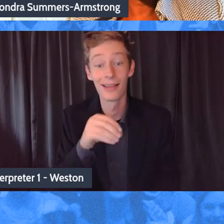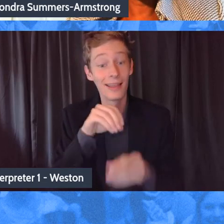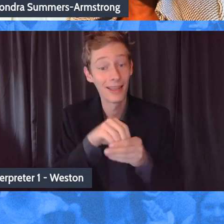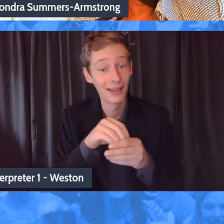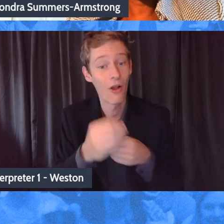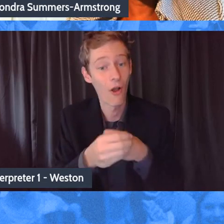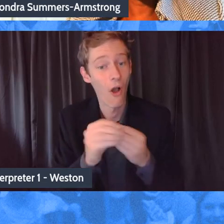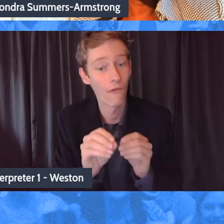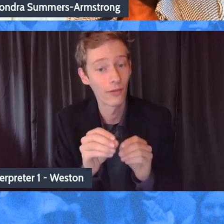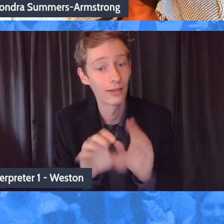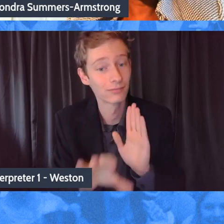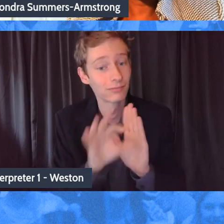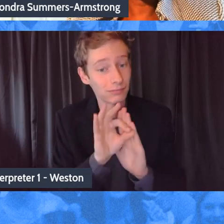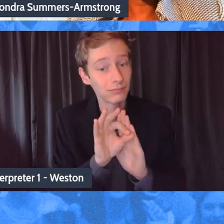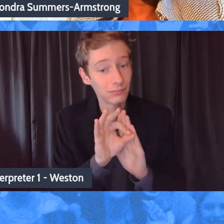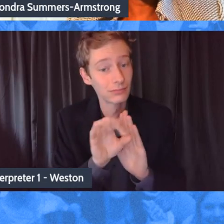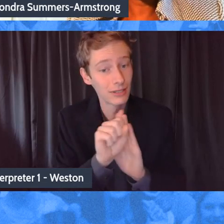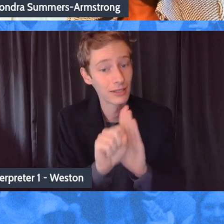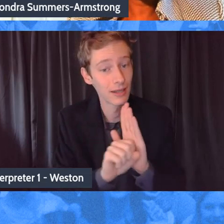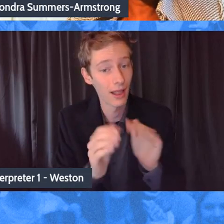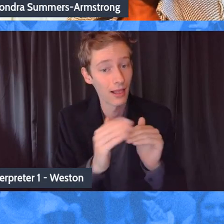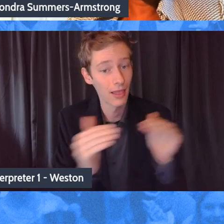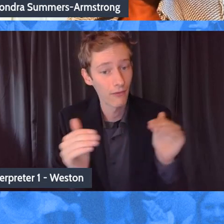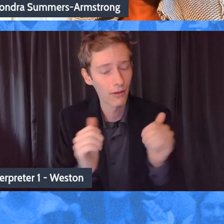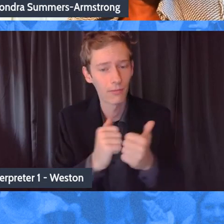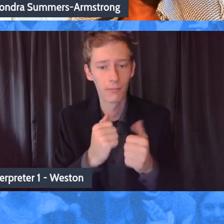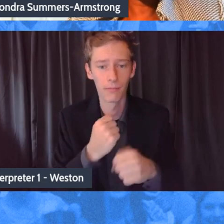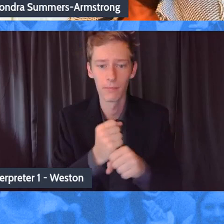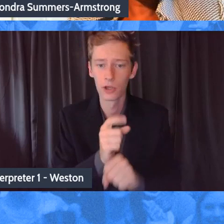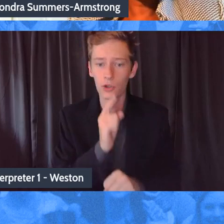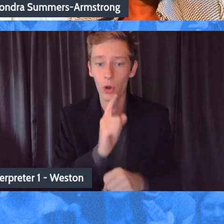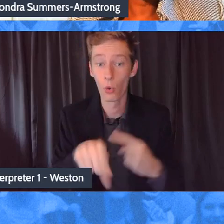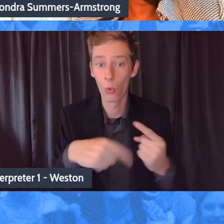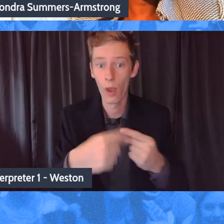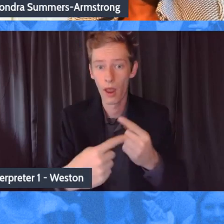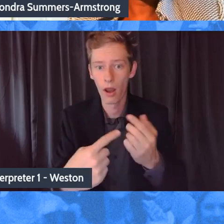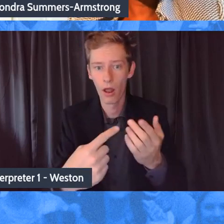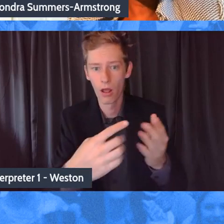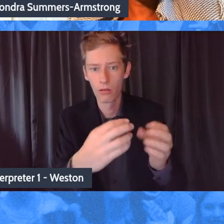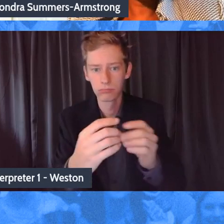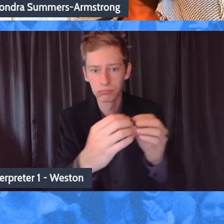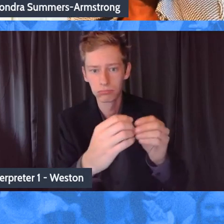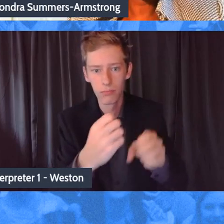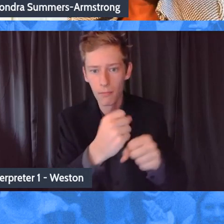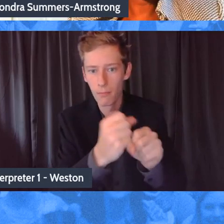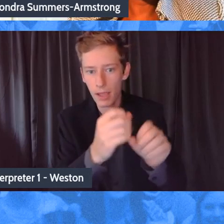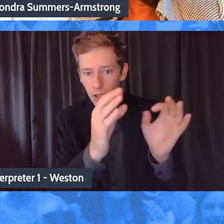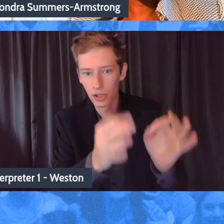so that we're at the table when decisions are being made. And so that we can lead